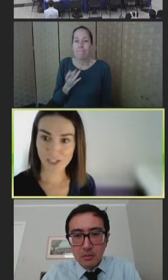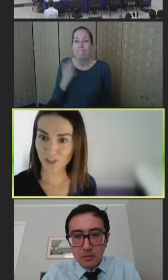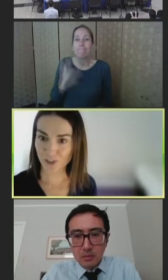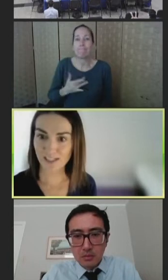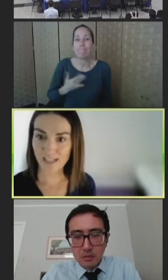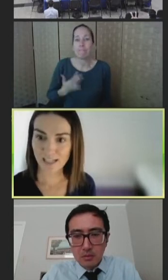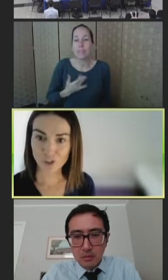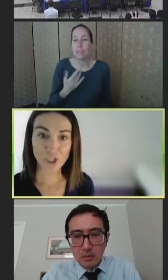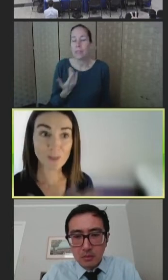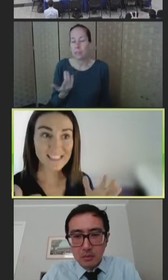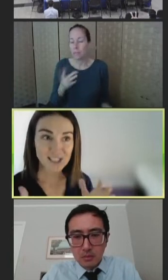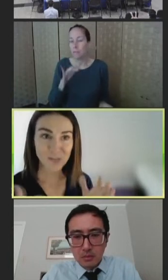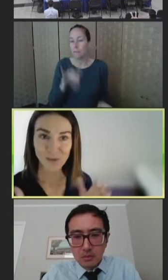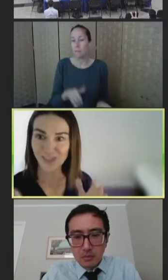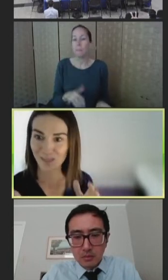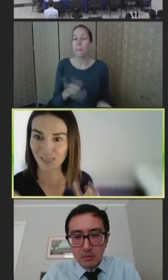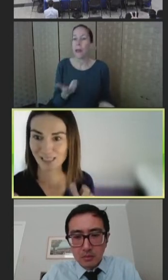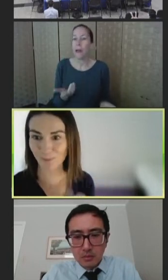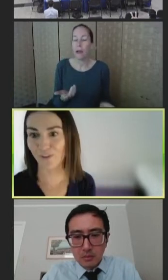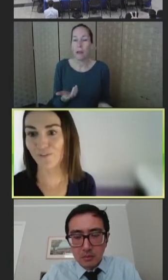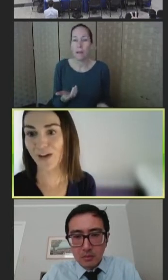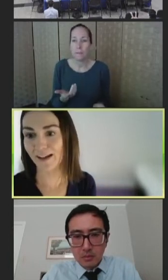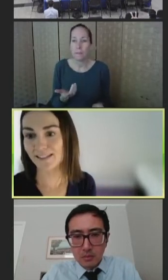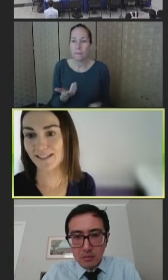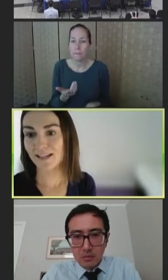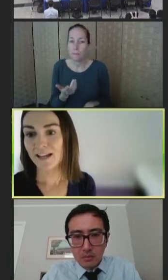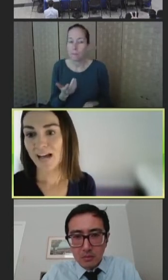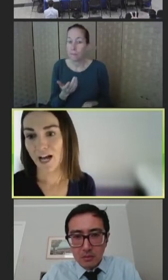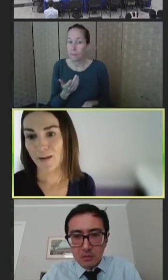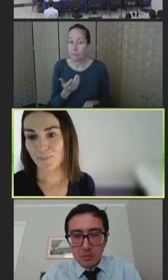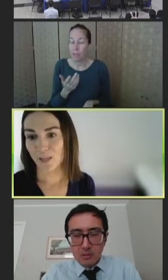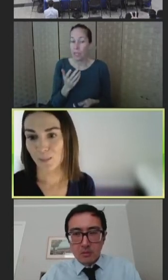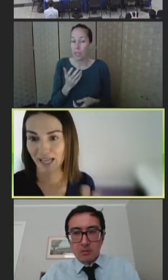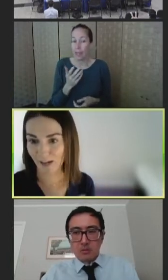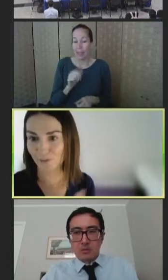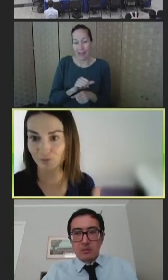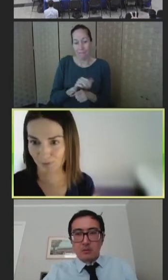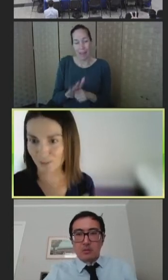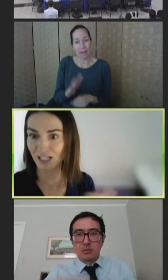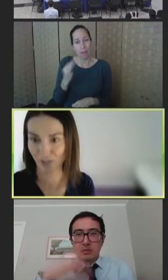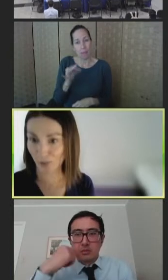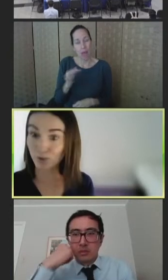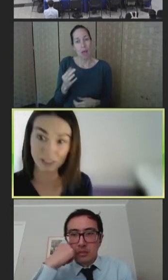interested in answering. You know, is there within pandemic effects that play out given the really